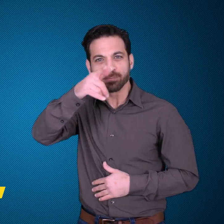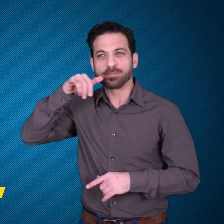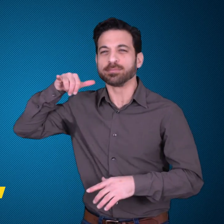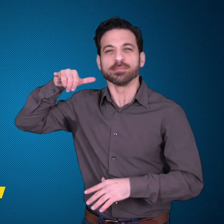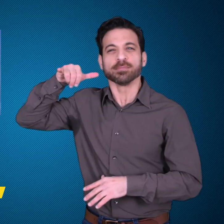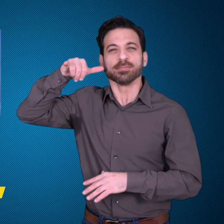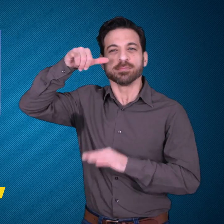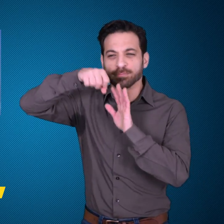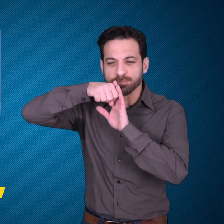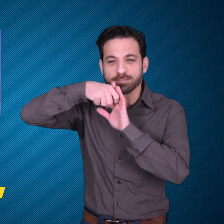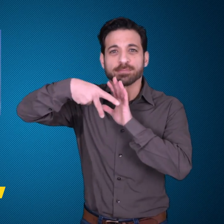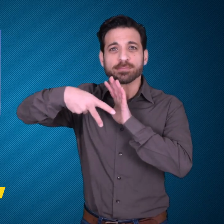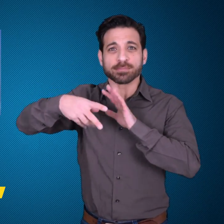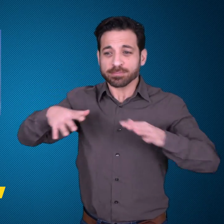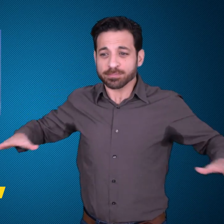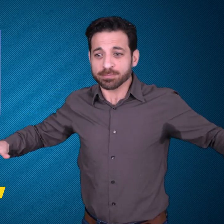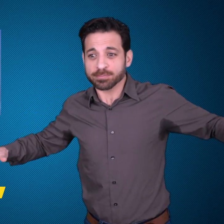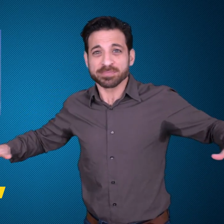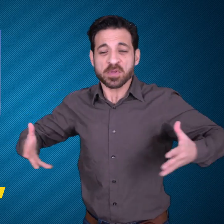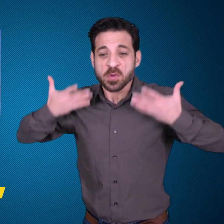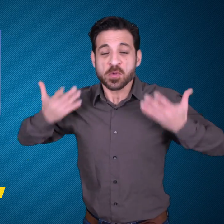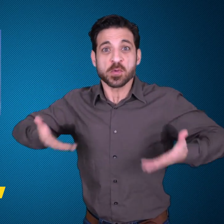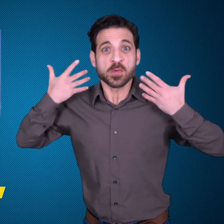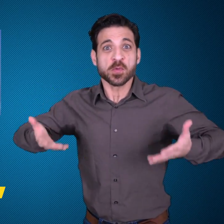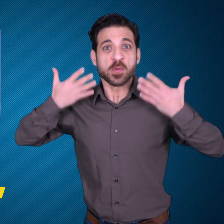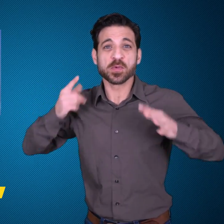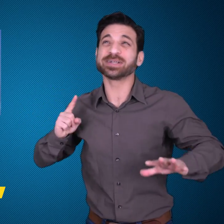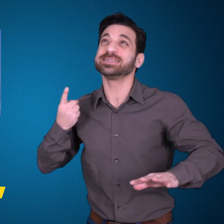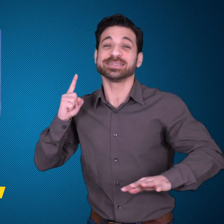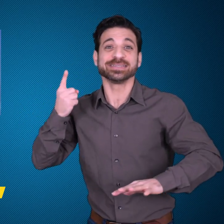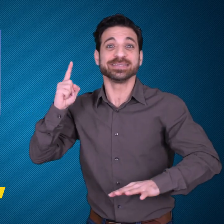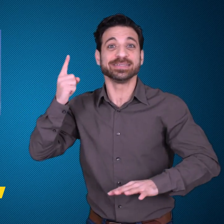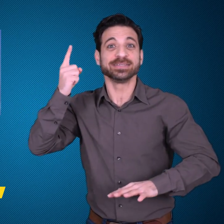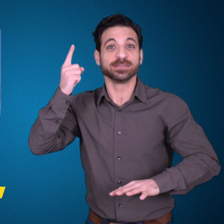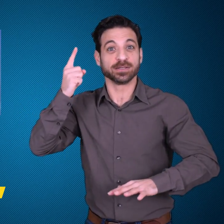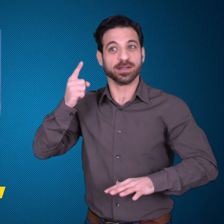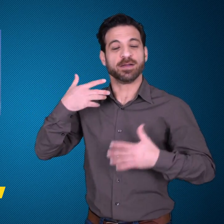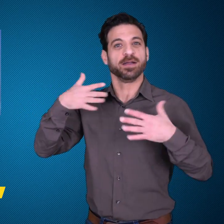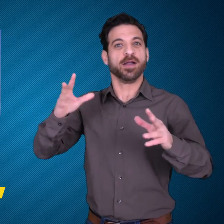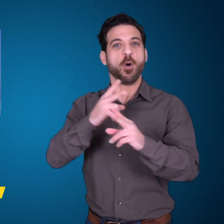Memnos: Highest skydiving ever done